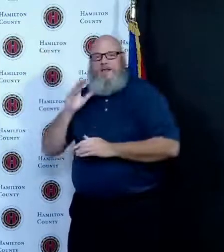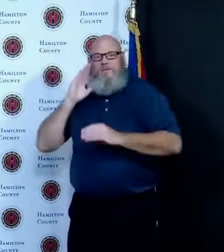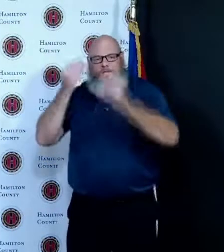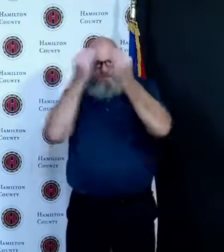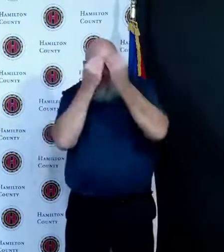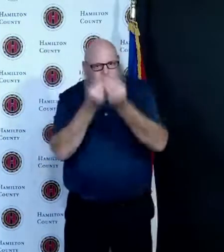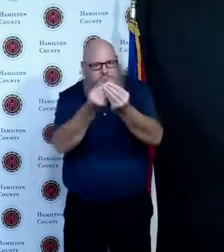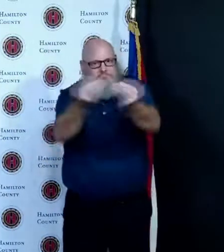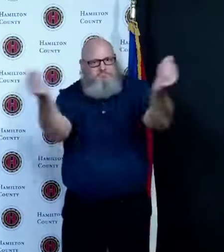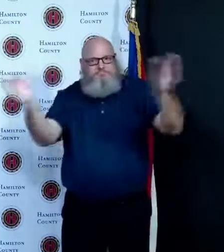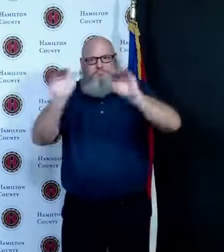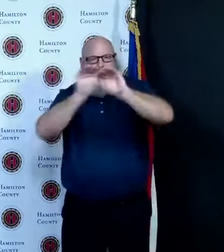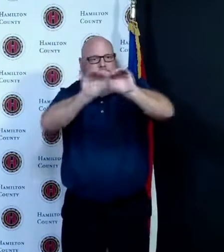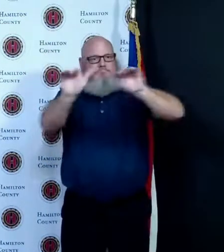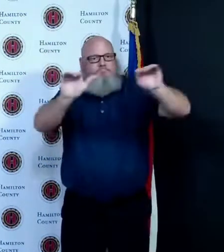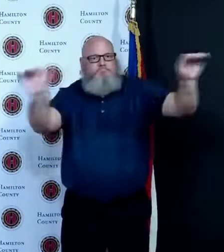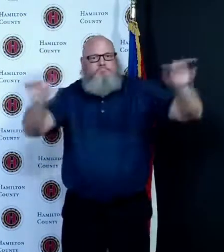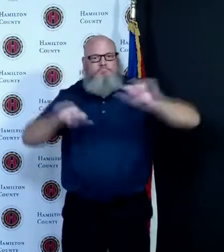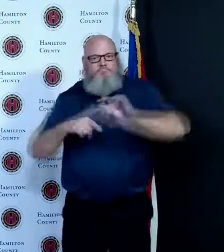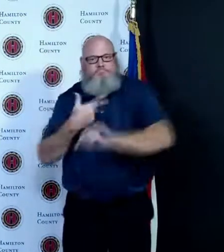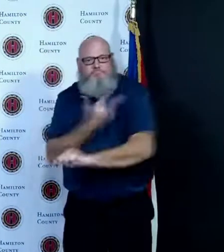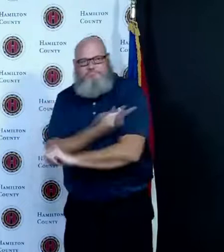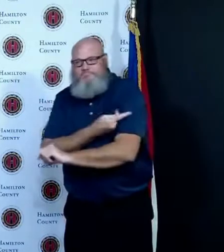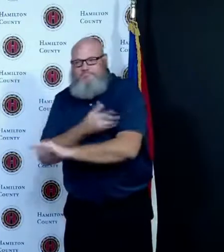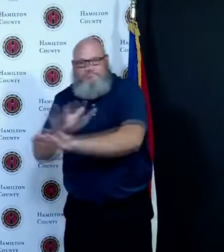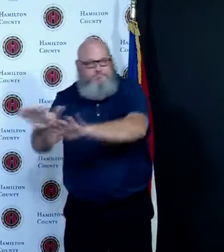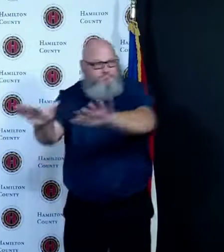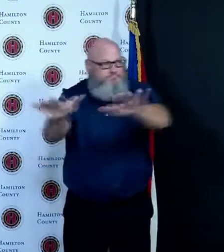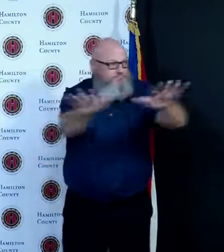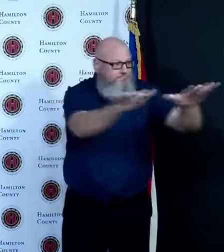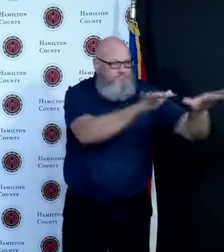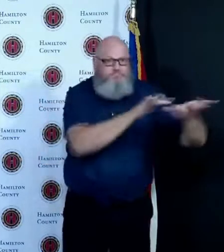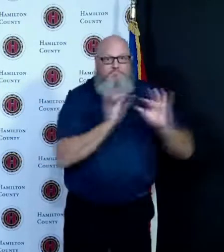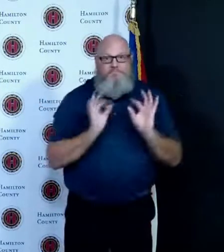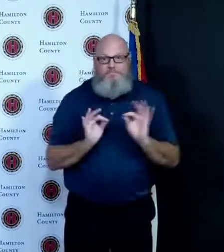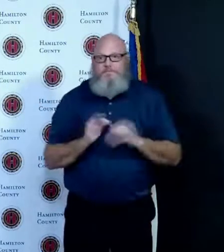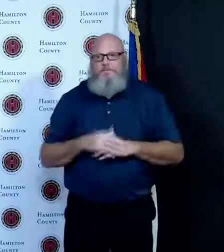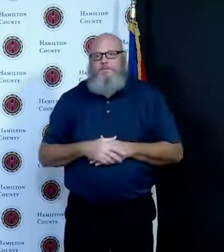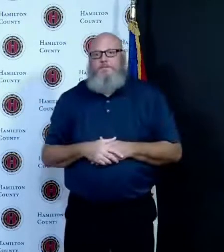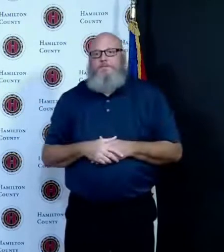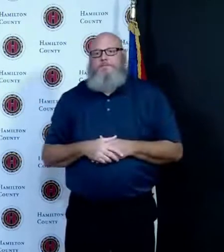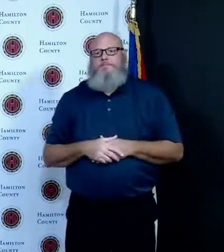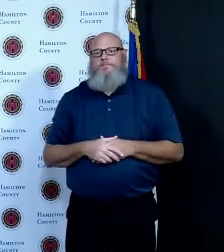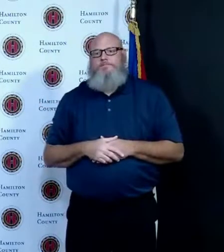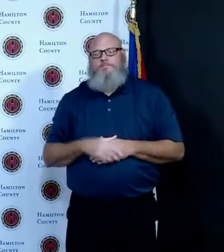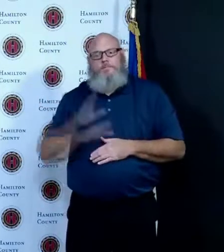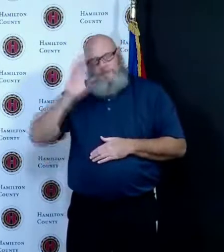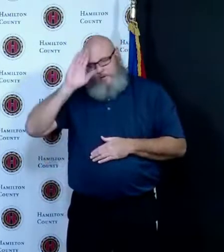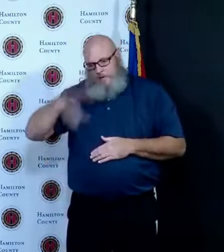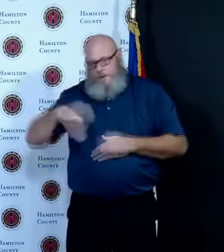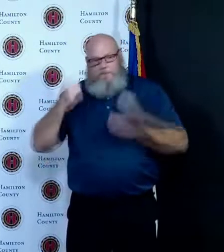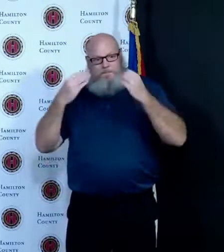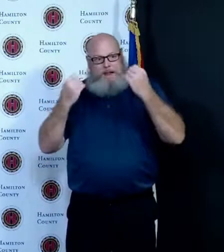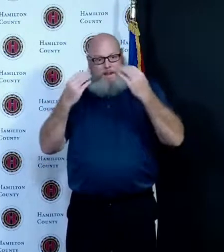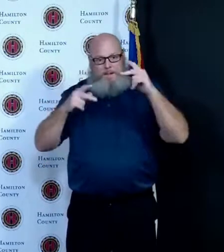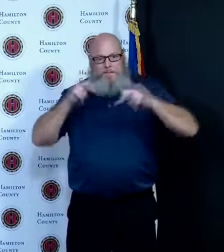know I don't know how else to say it than this frustration that an expectation has been laid